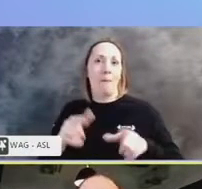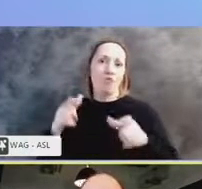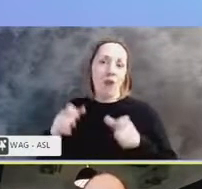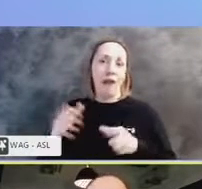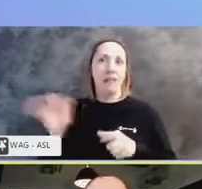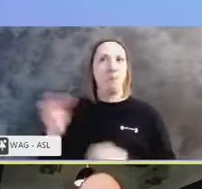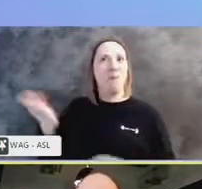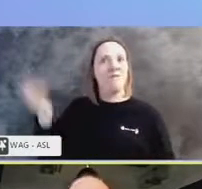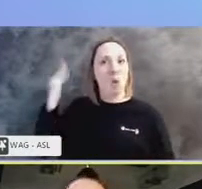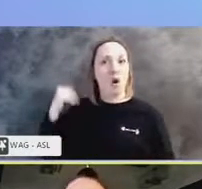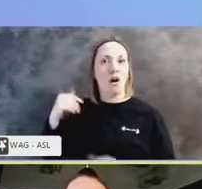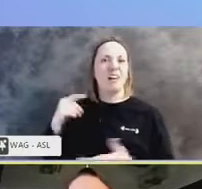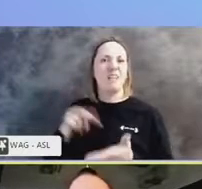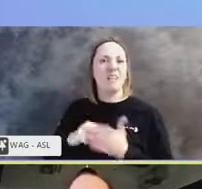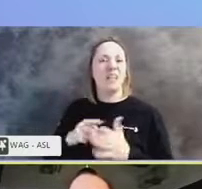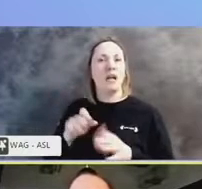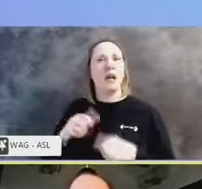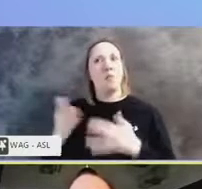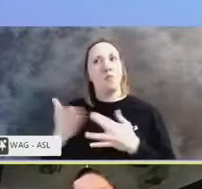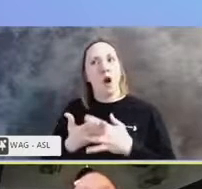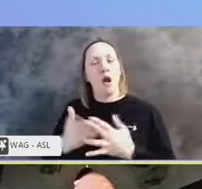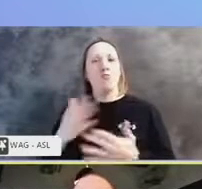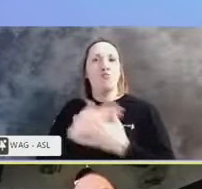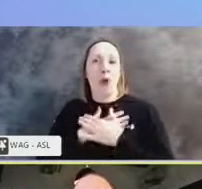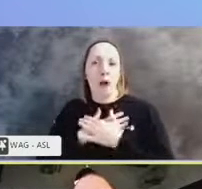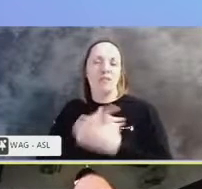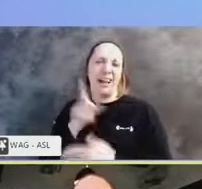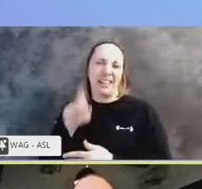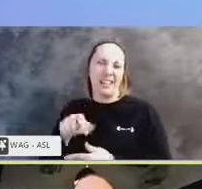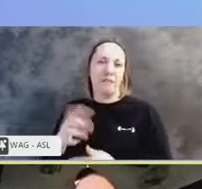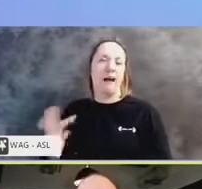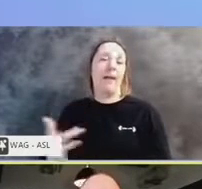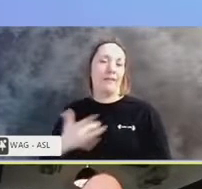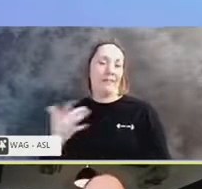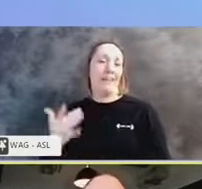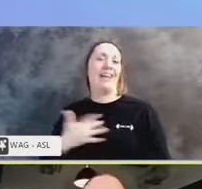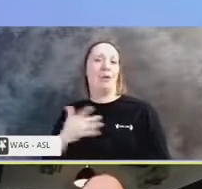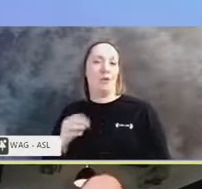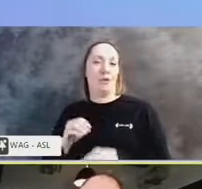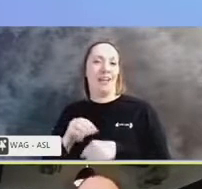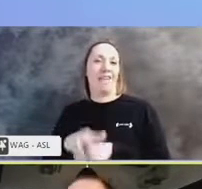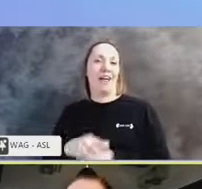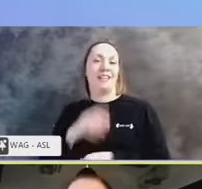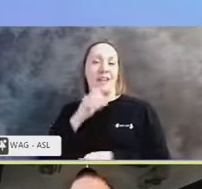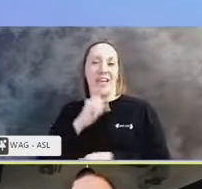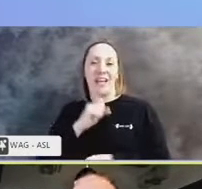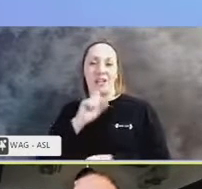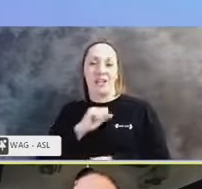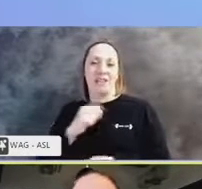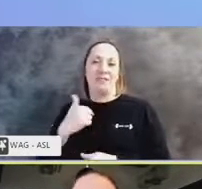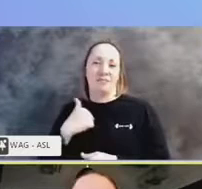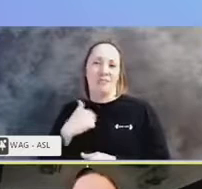quickly, I can't function at the same rate as I a long used to for period of time Eric I need my rest, and